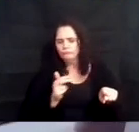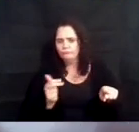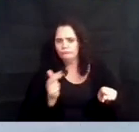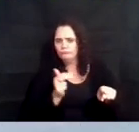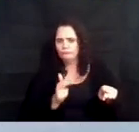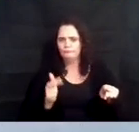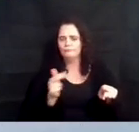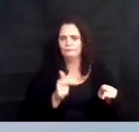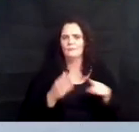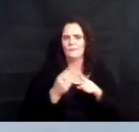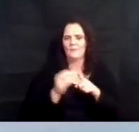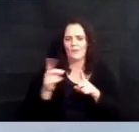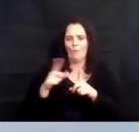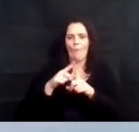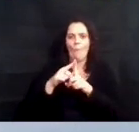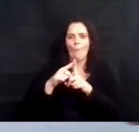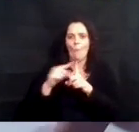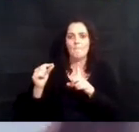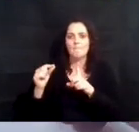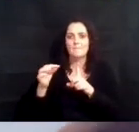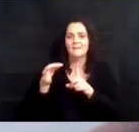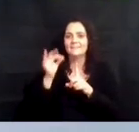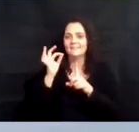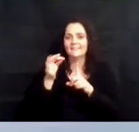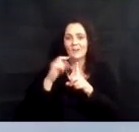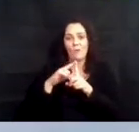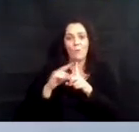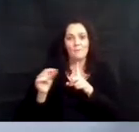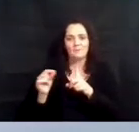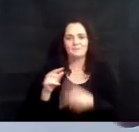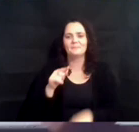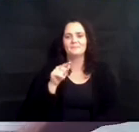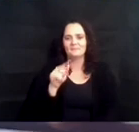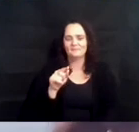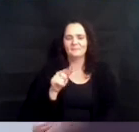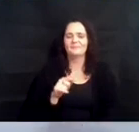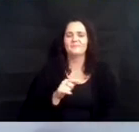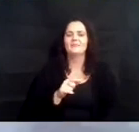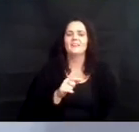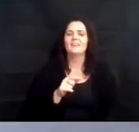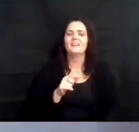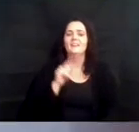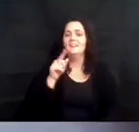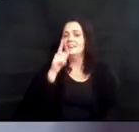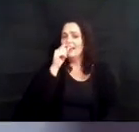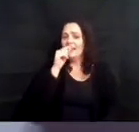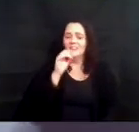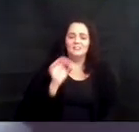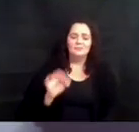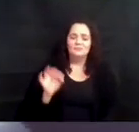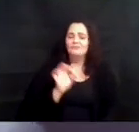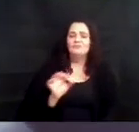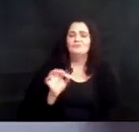triangular handle to the side. Alright now, as you're sketching it you can put in a little bit more detail, if you'd like you